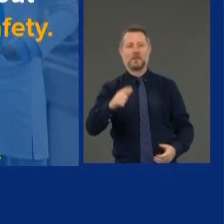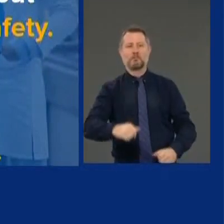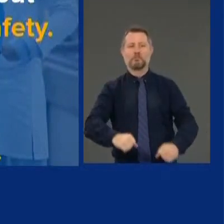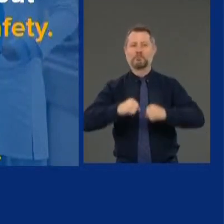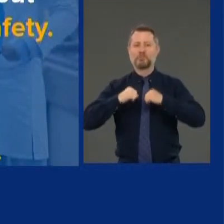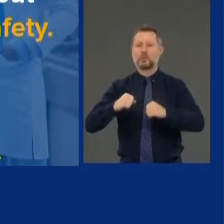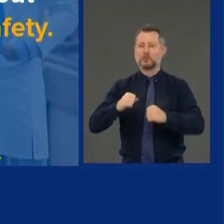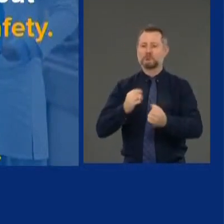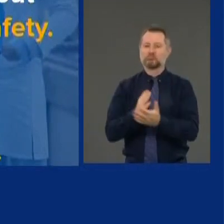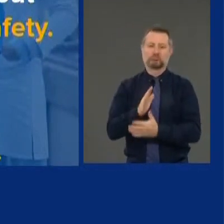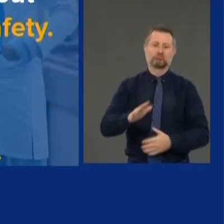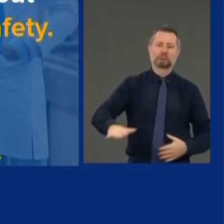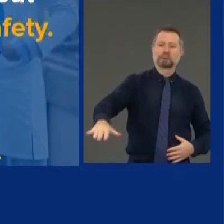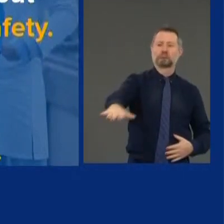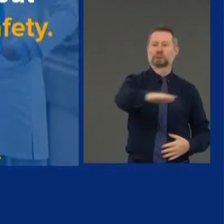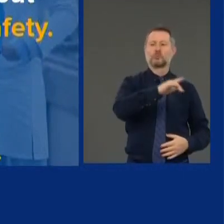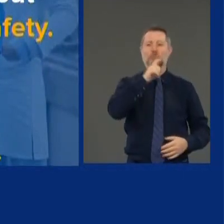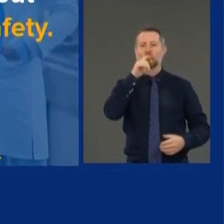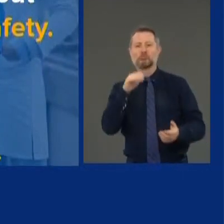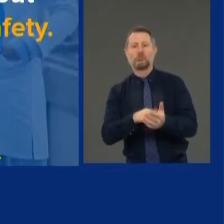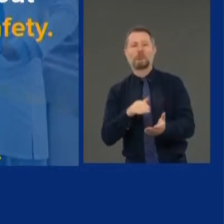TODAY WE ARE SIGNING LEGISLATION